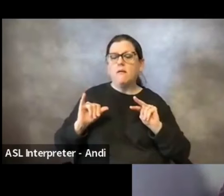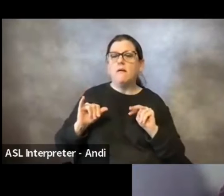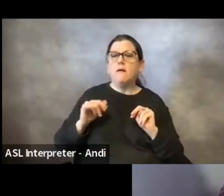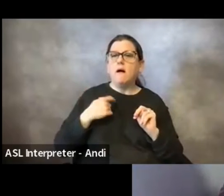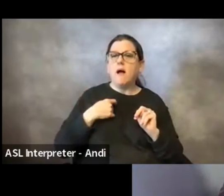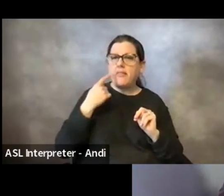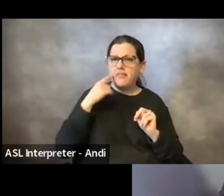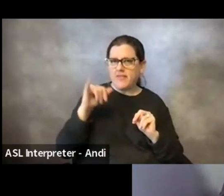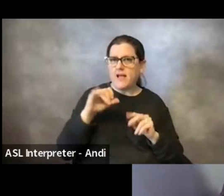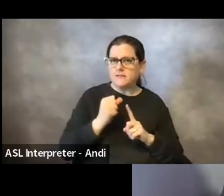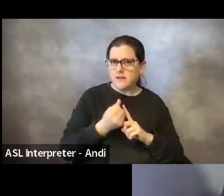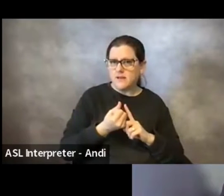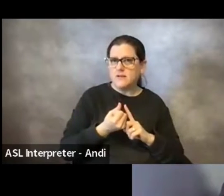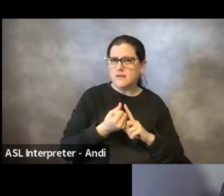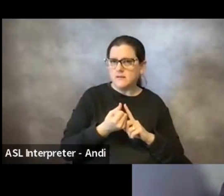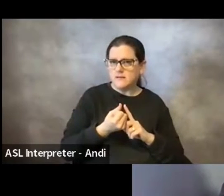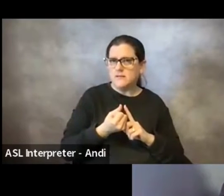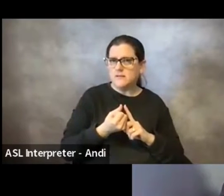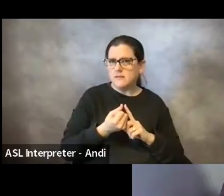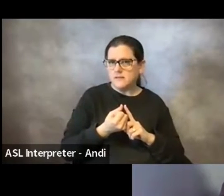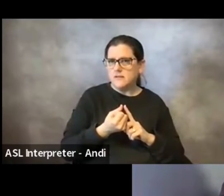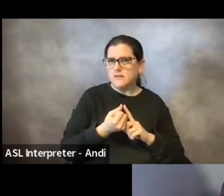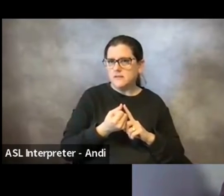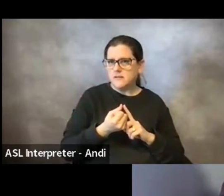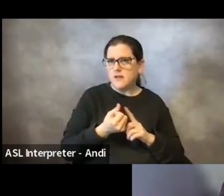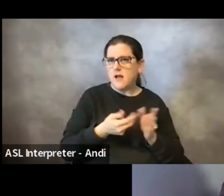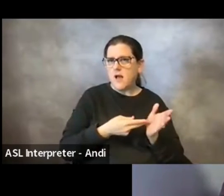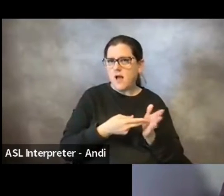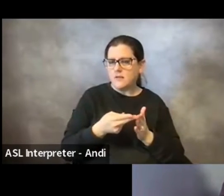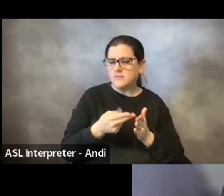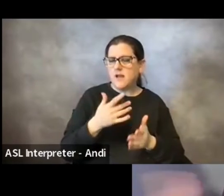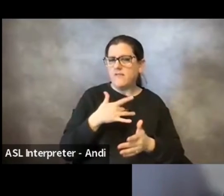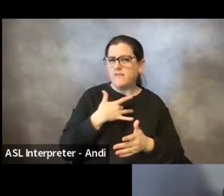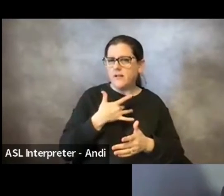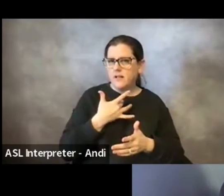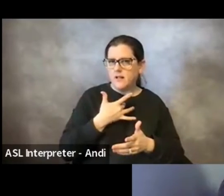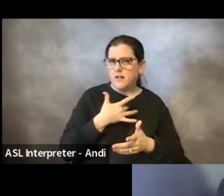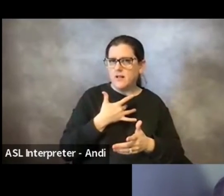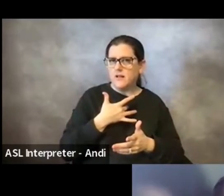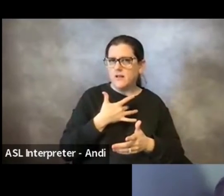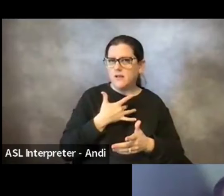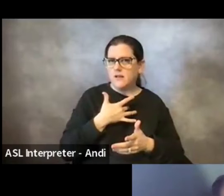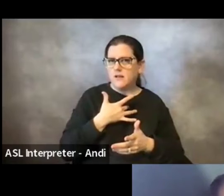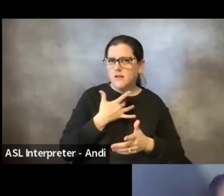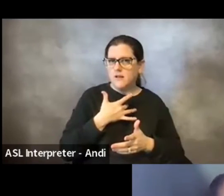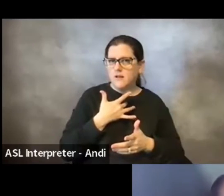case. I mean, honestly think that another part of this work